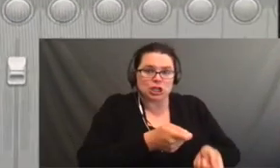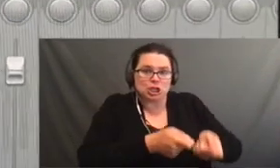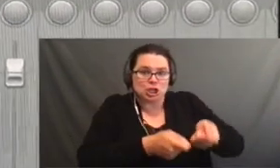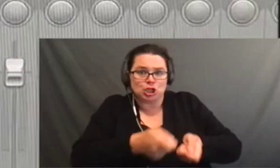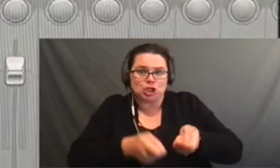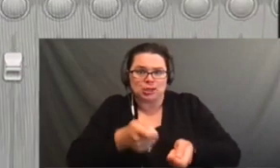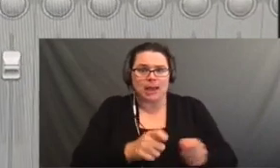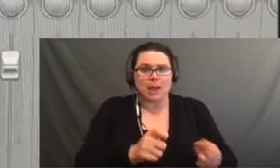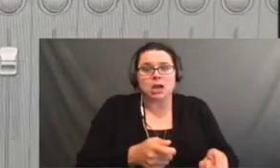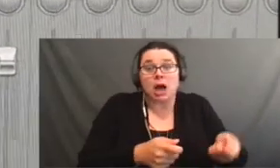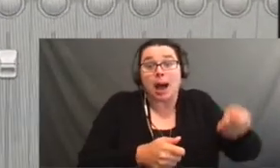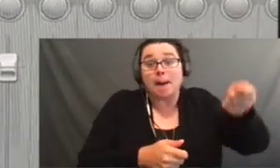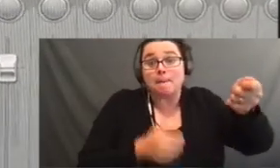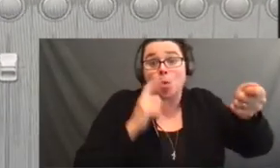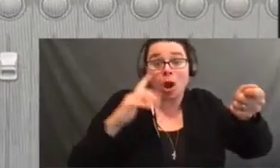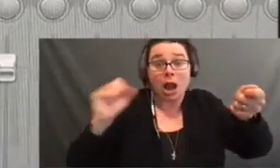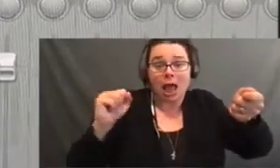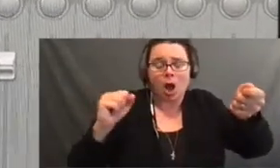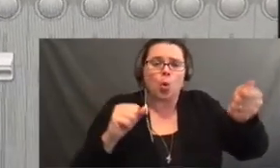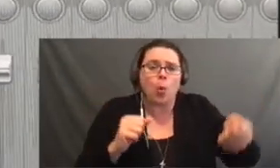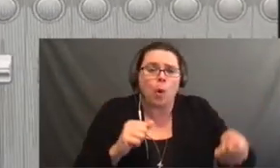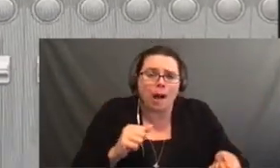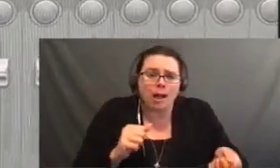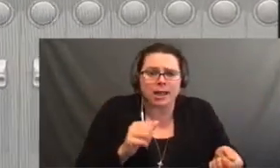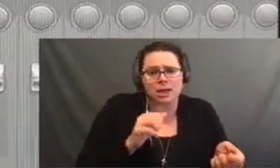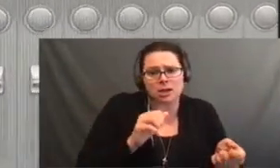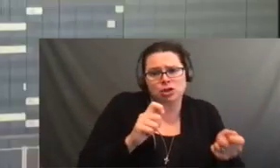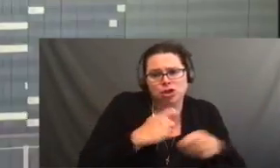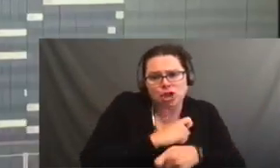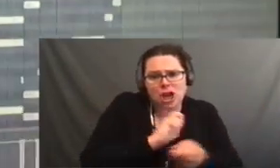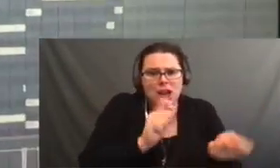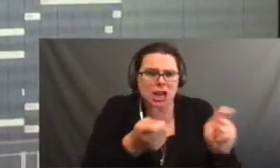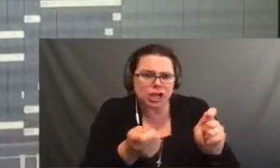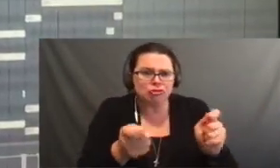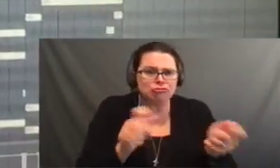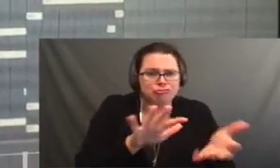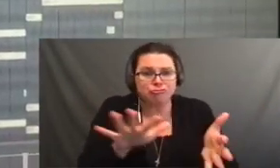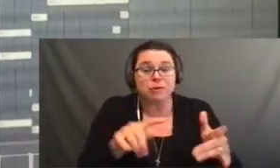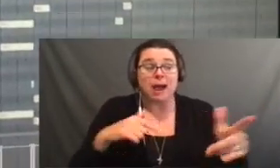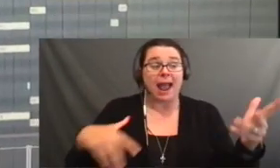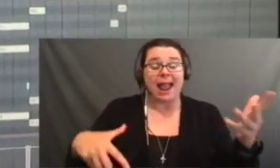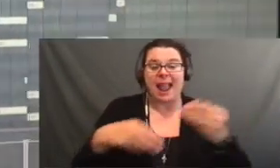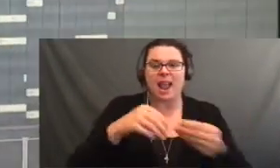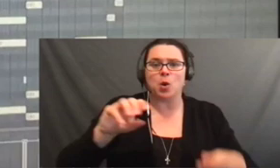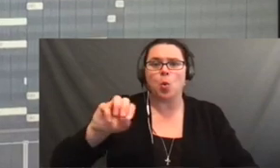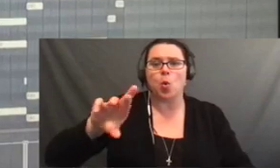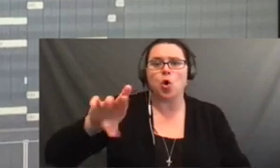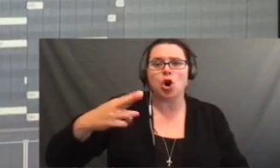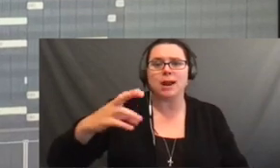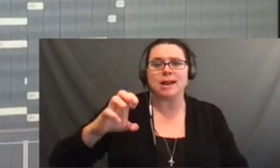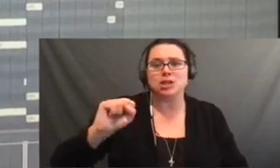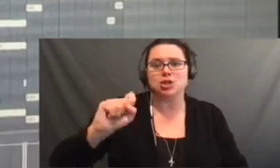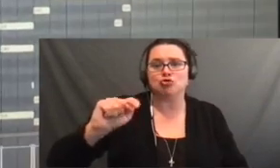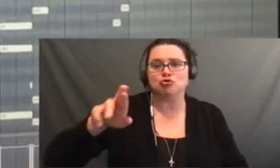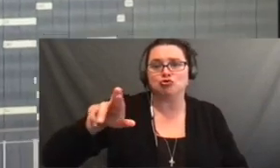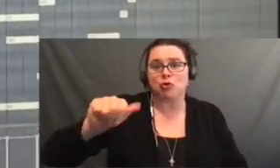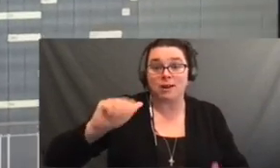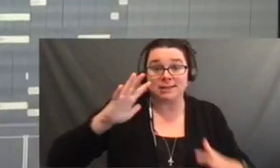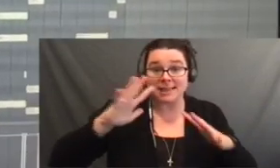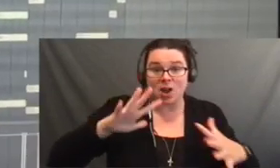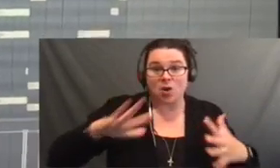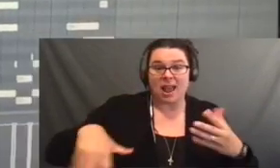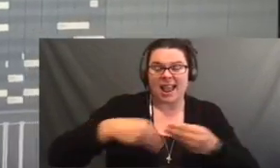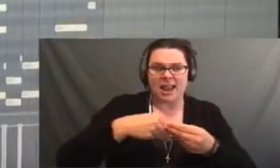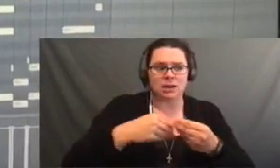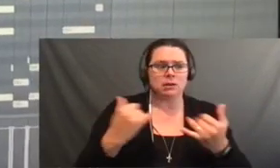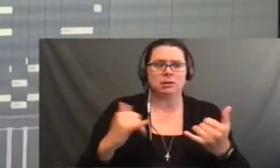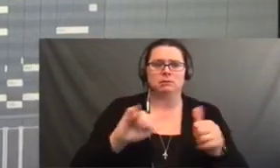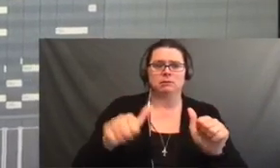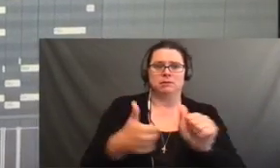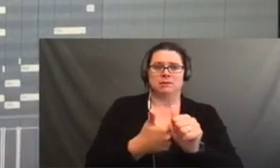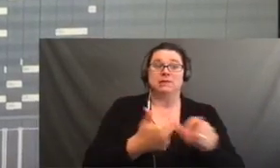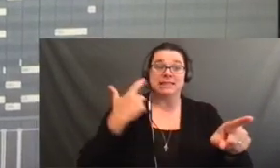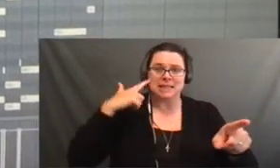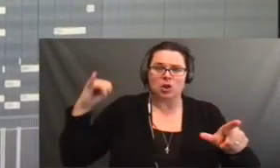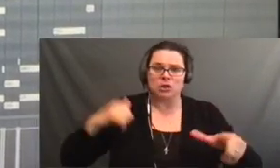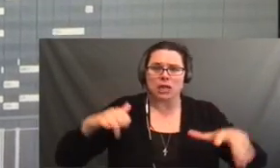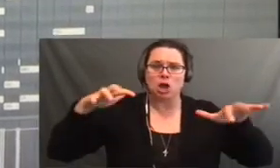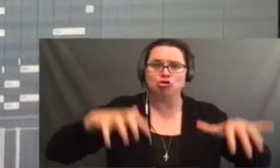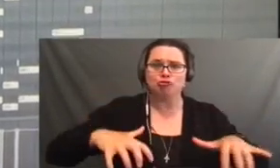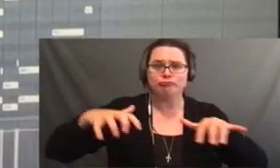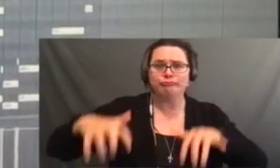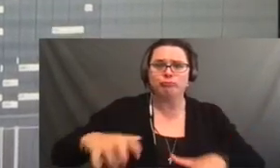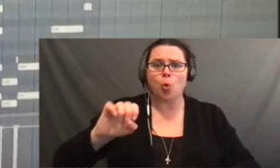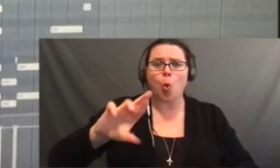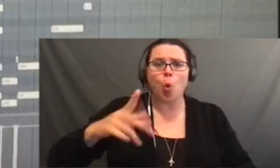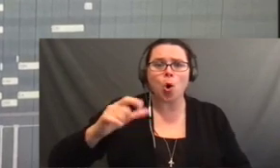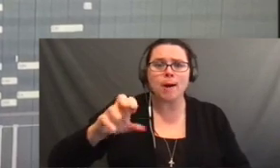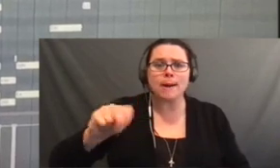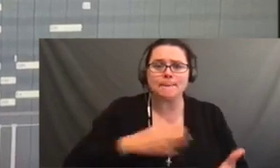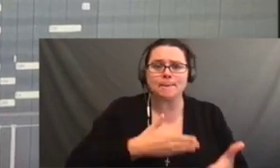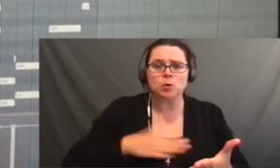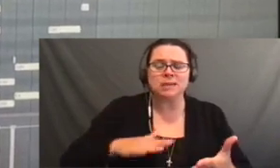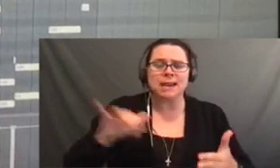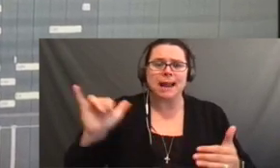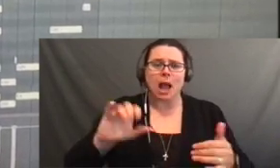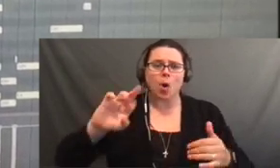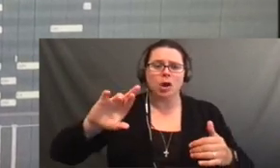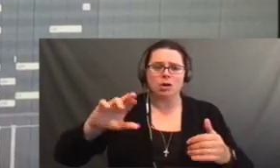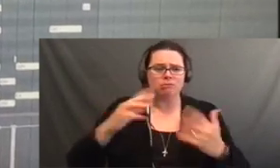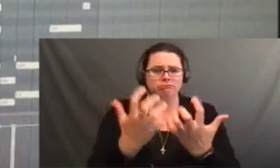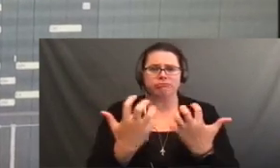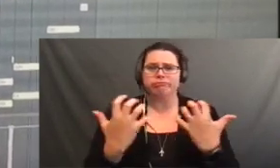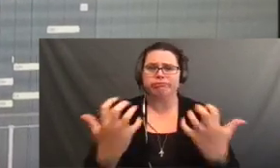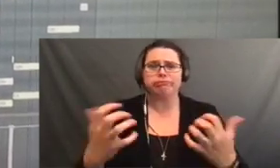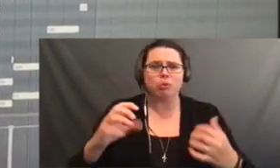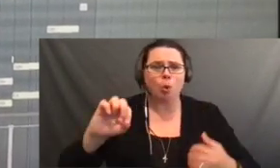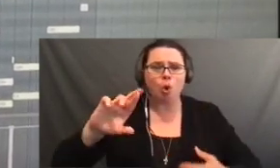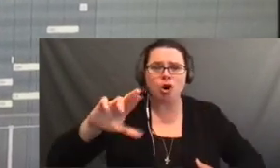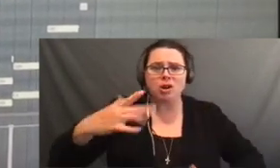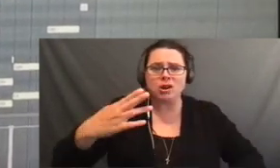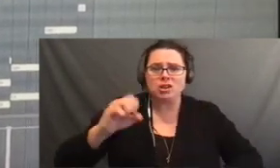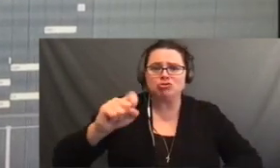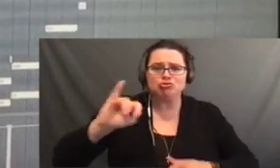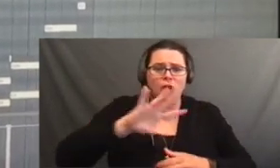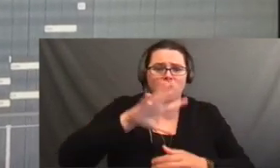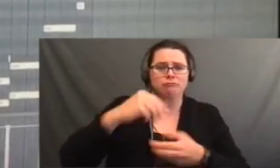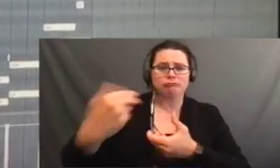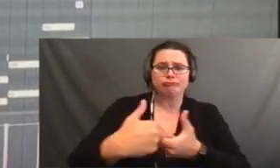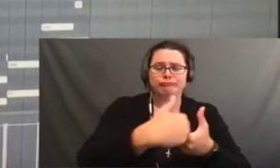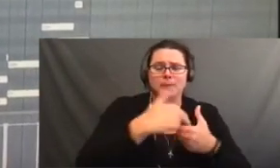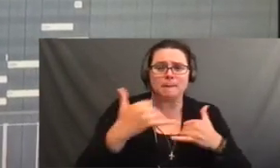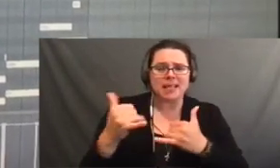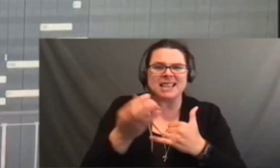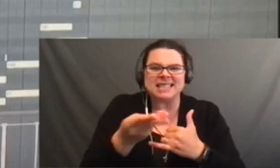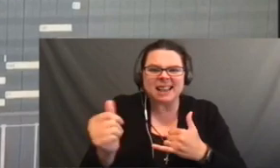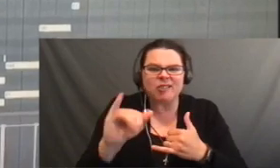So, in just a second I'm going to start calling on you one at a time, those of you that appeared